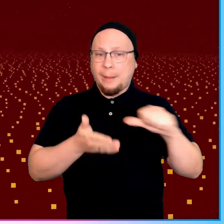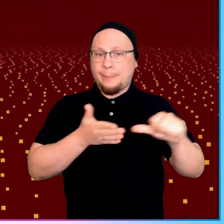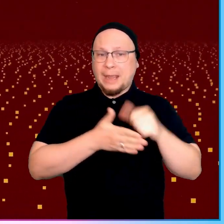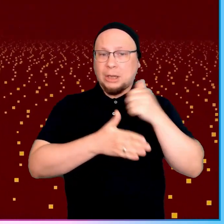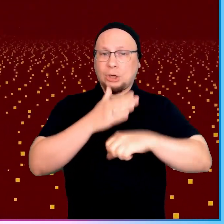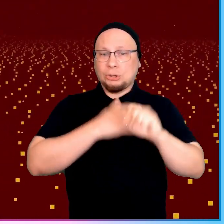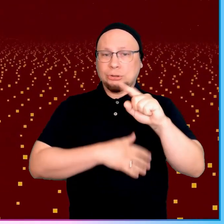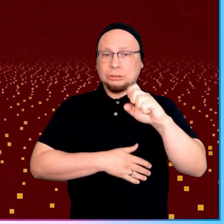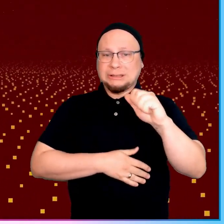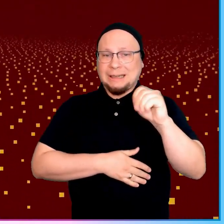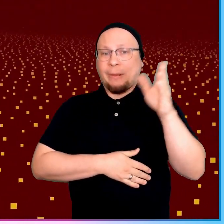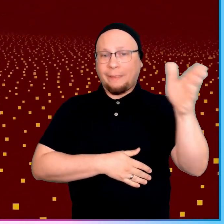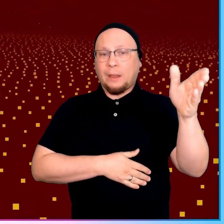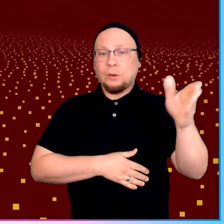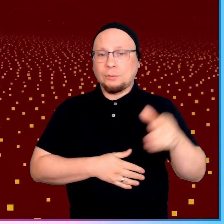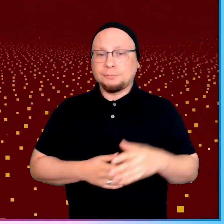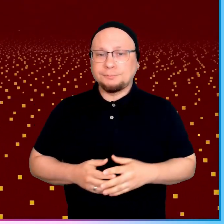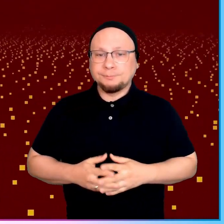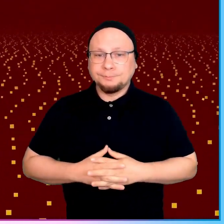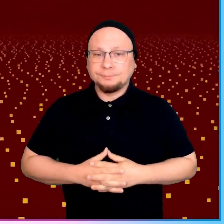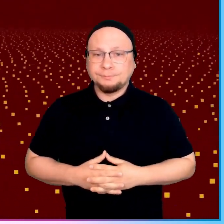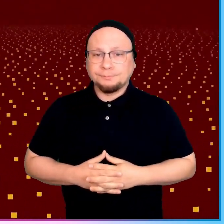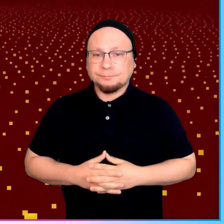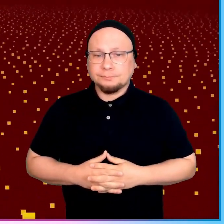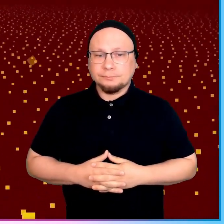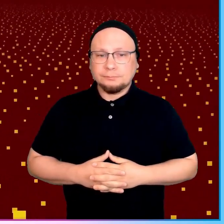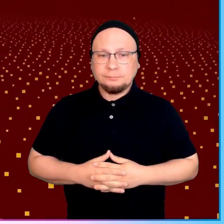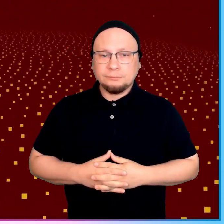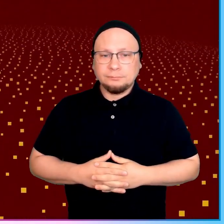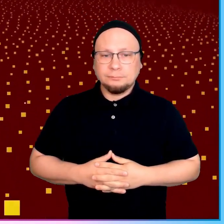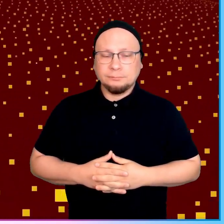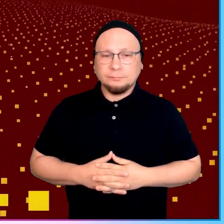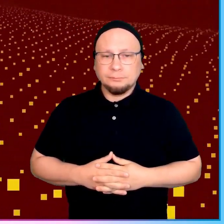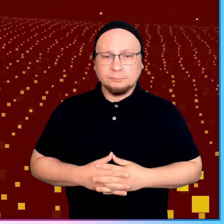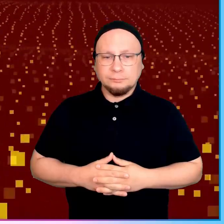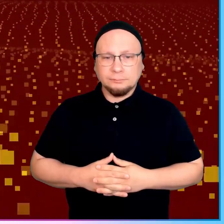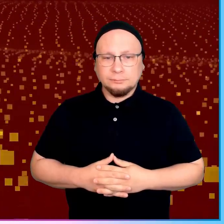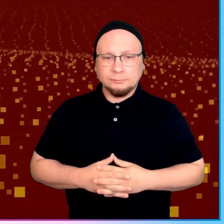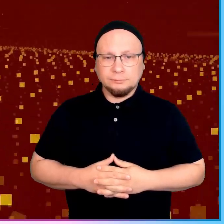have for all of the games included in the Access-Ability Summer Showcase.